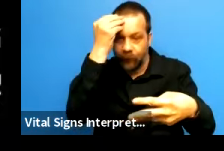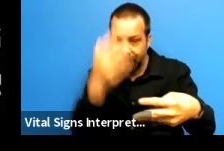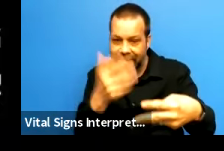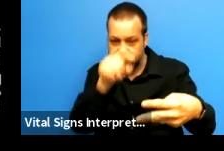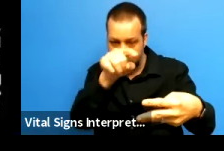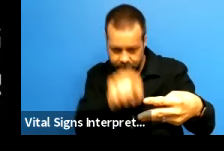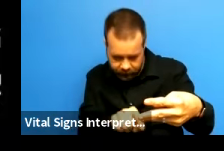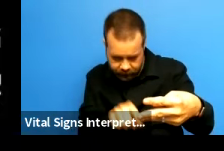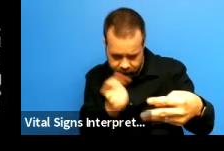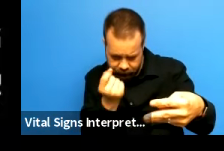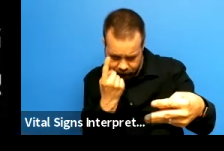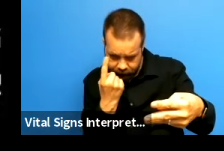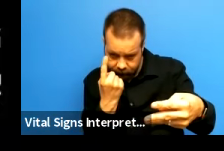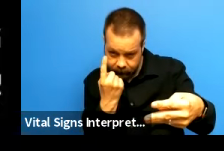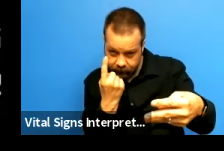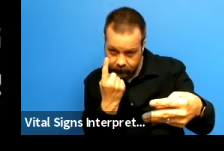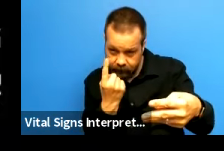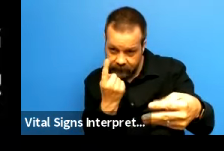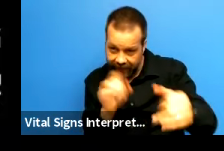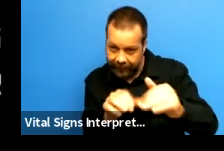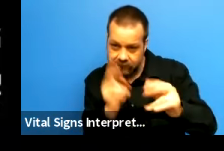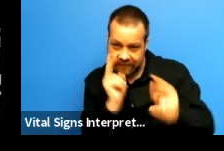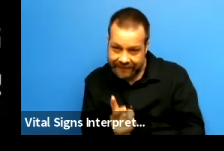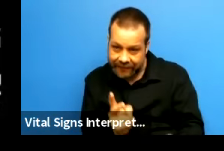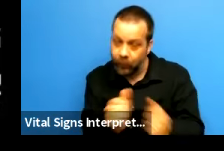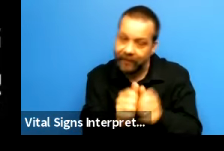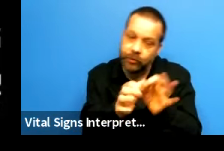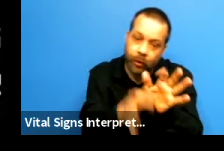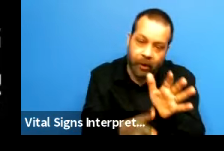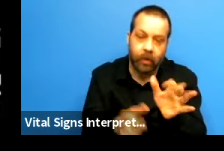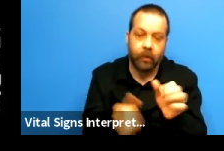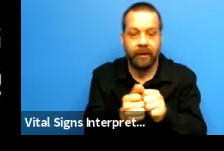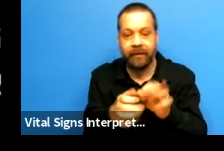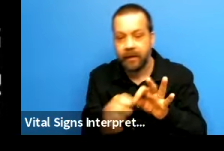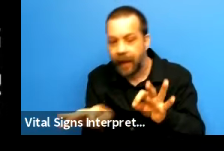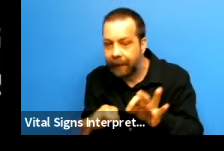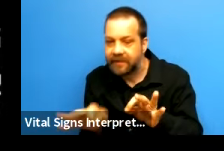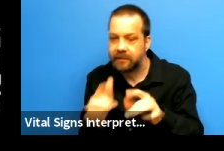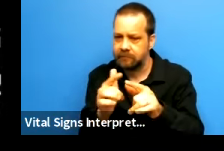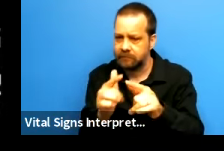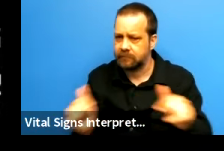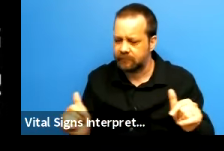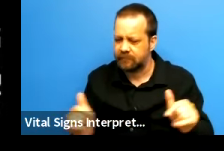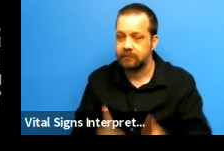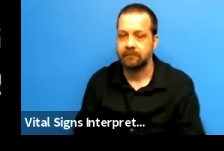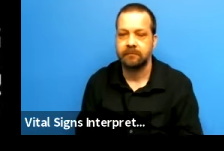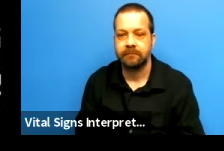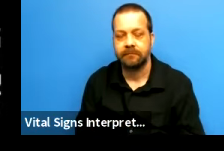And last but not least, the customer. The availability of goods and services, many people with disabilities